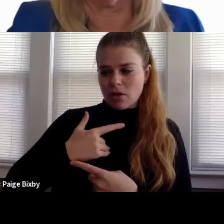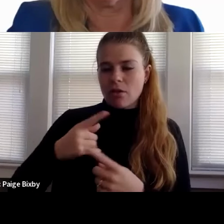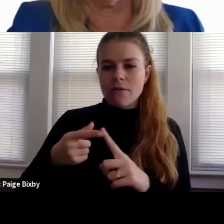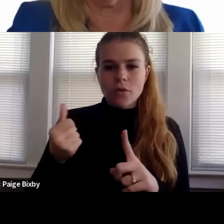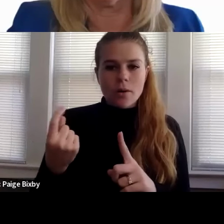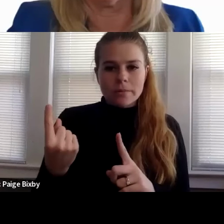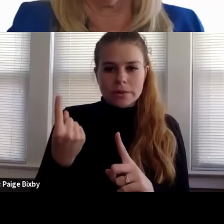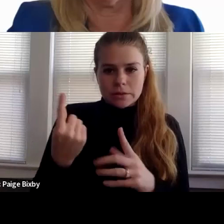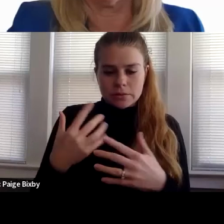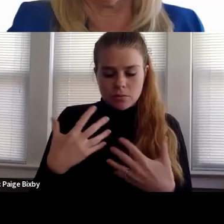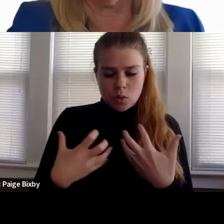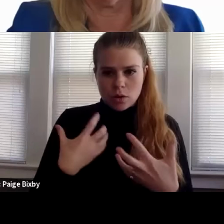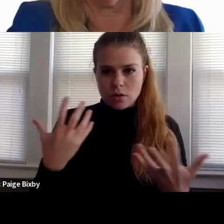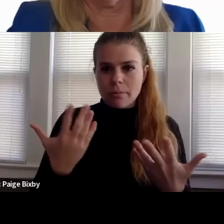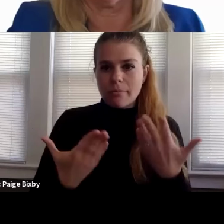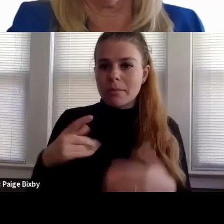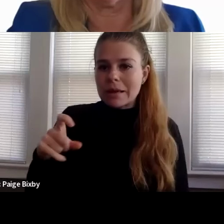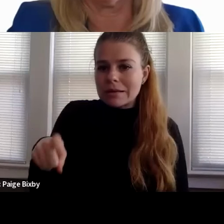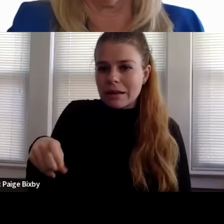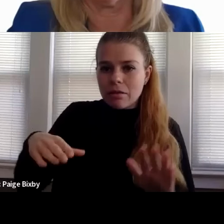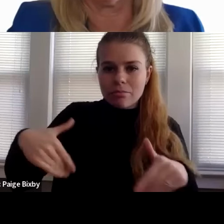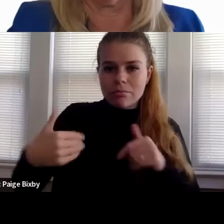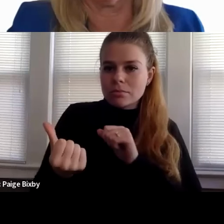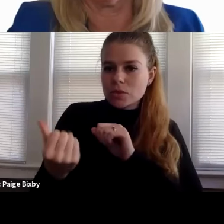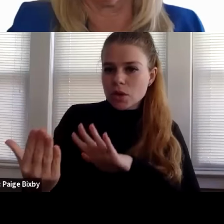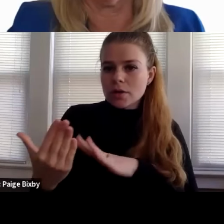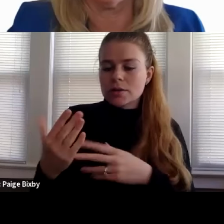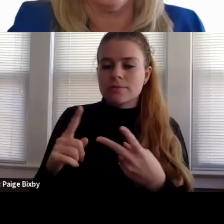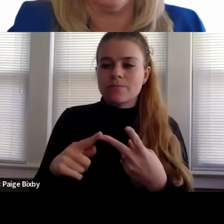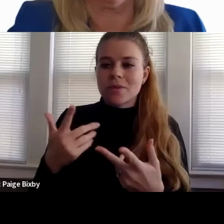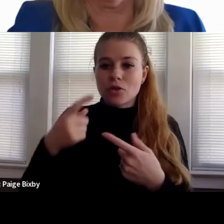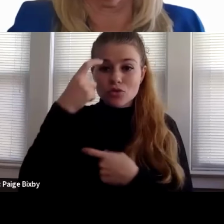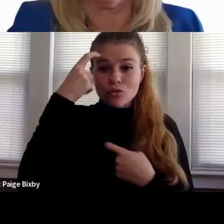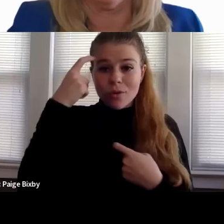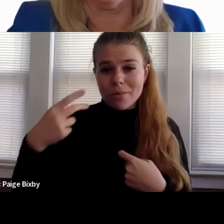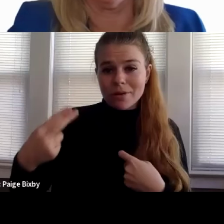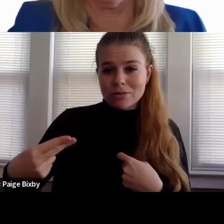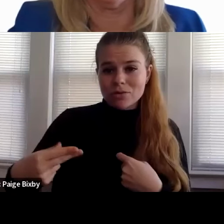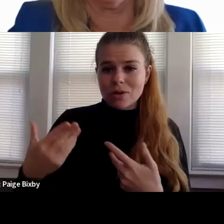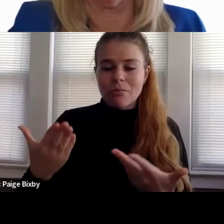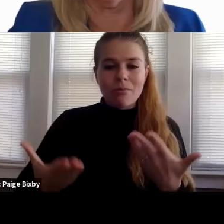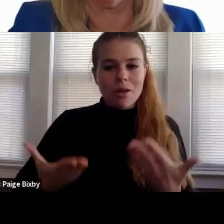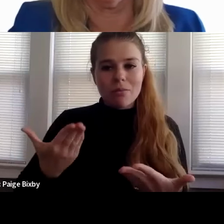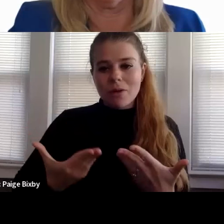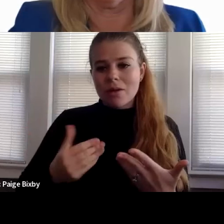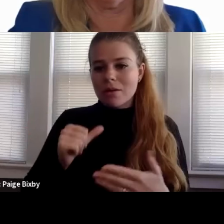And so there's a need that's maybe unaddressed, there's trauma history that maybe hasn't been addressed.